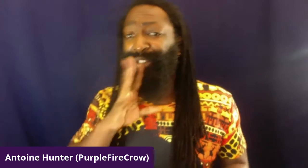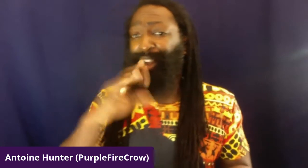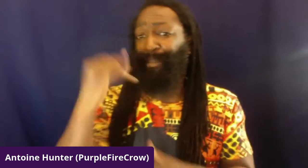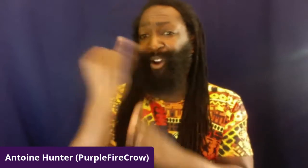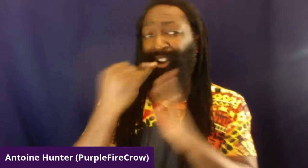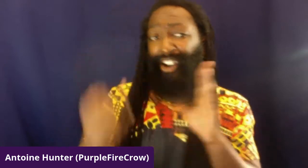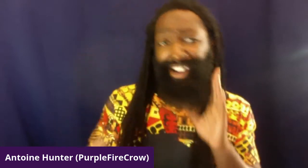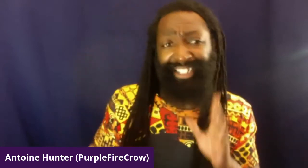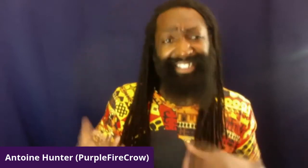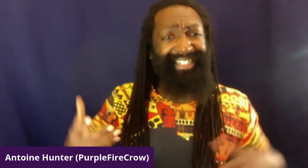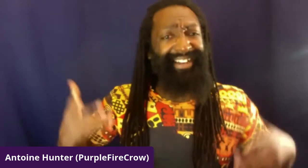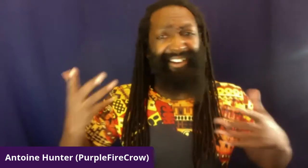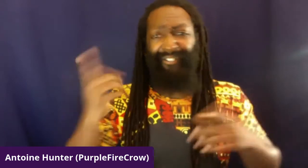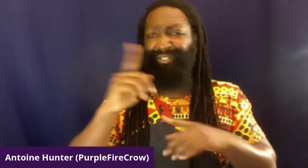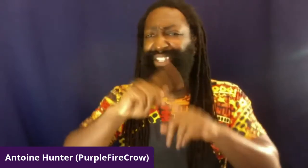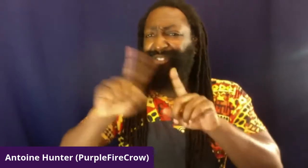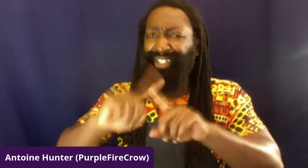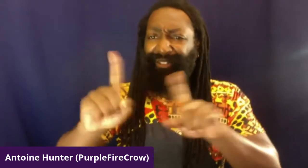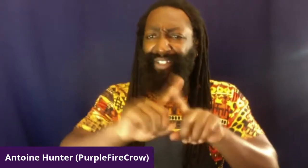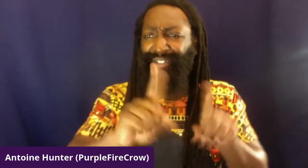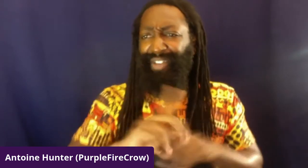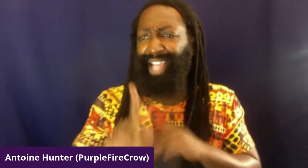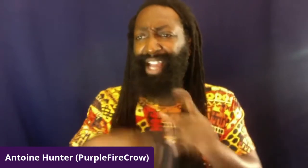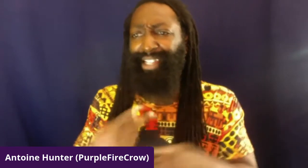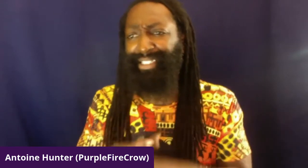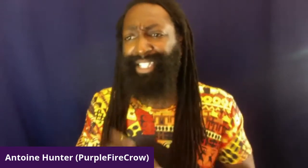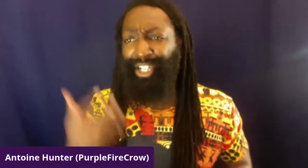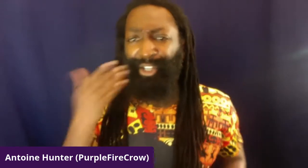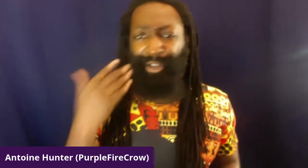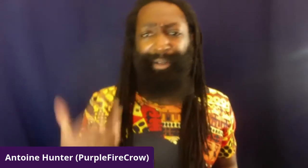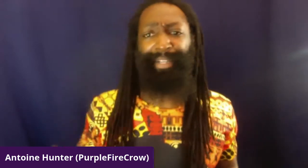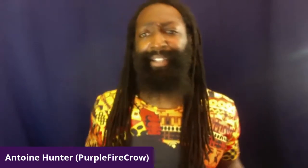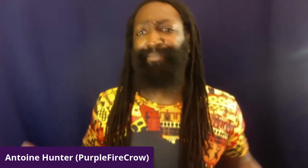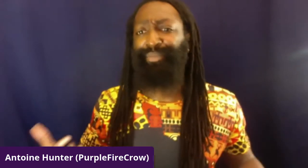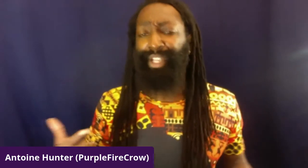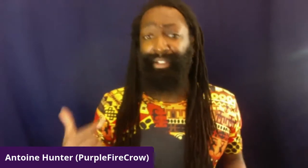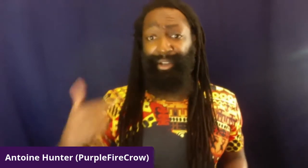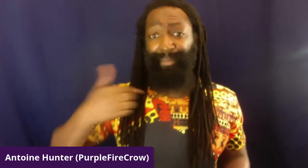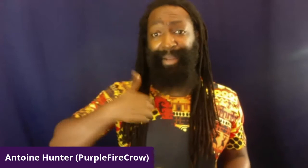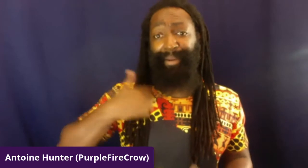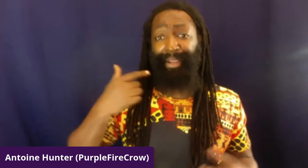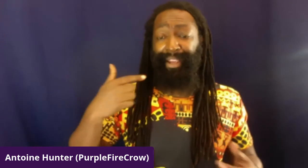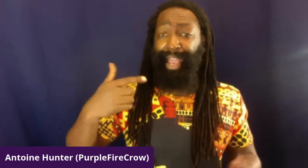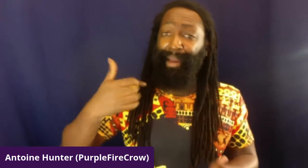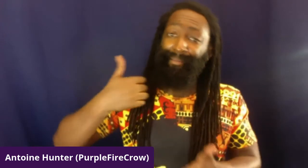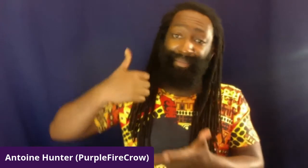Where we could talk about art, different, different, different kinds, you know what I mean? So me,